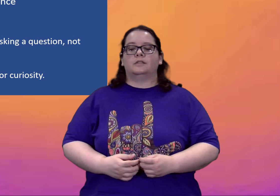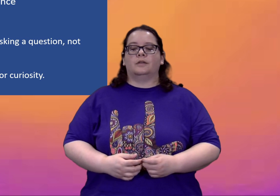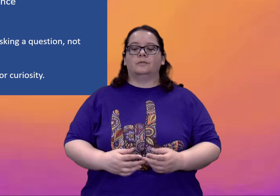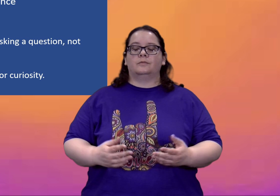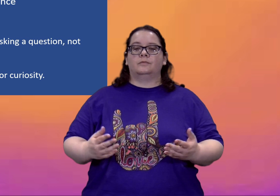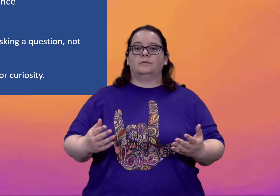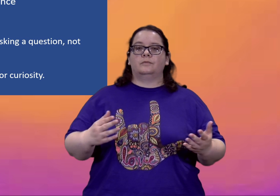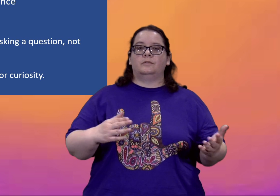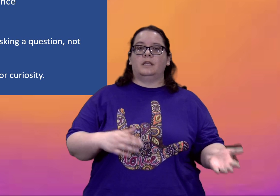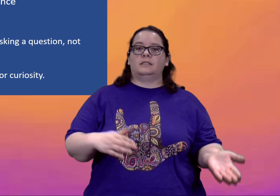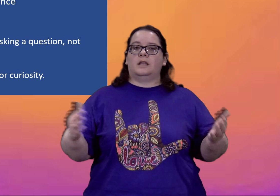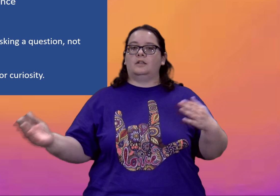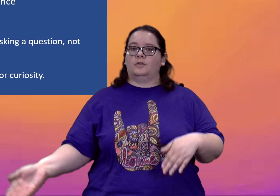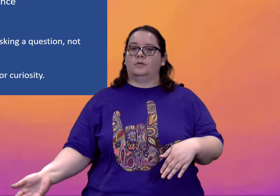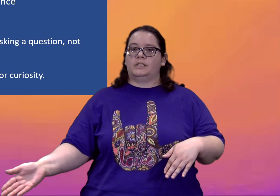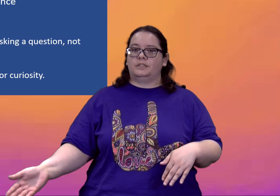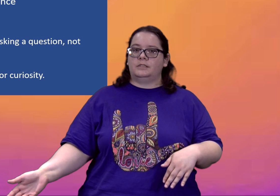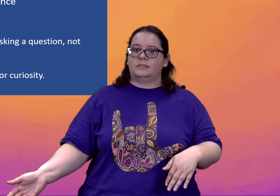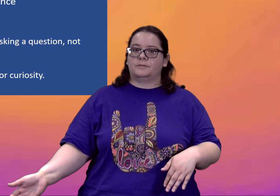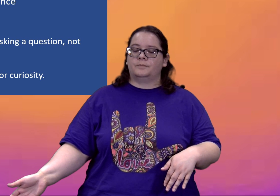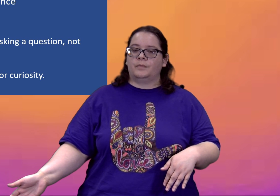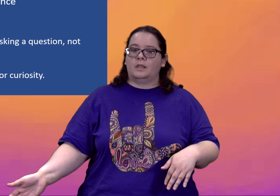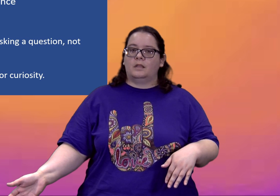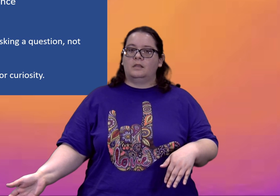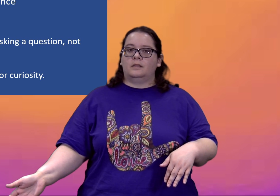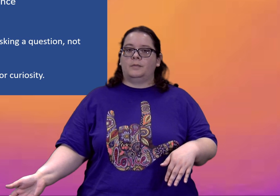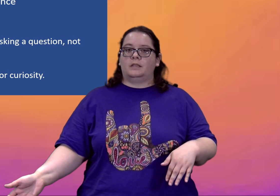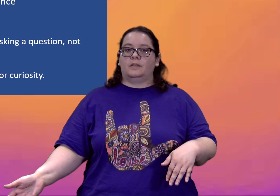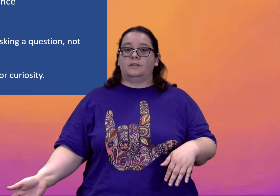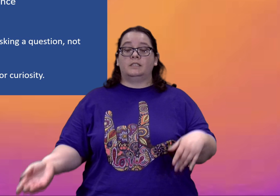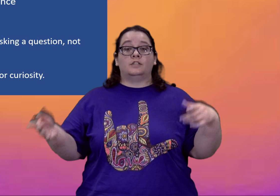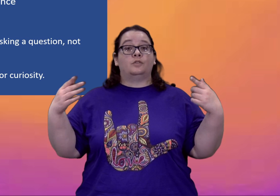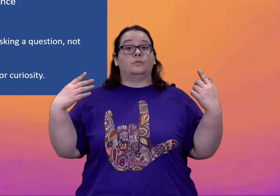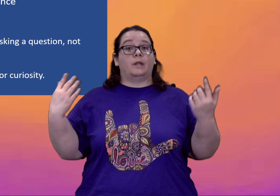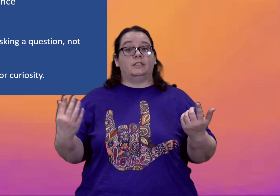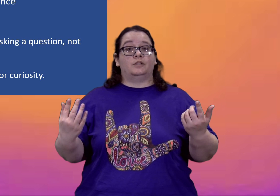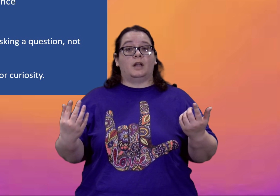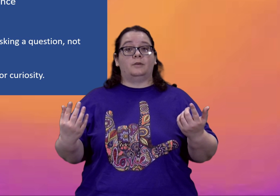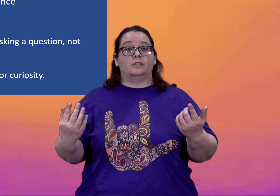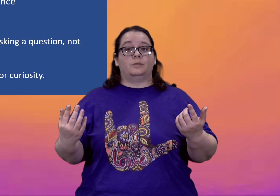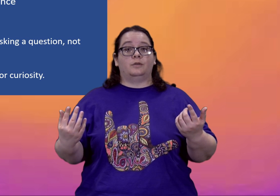So yes and no questions, the main thing for this is to raise your eyebrows when you're